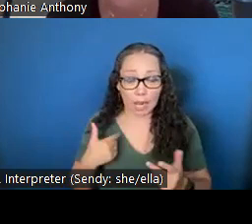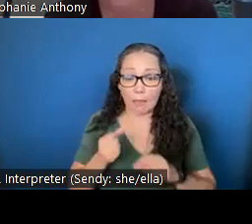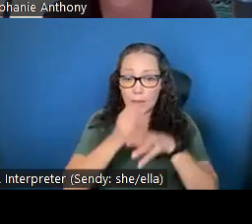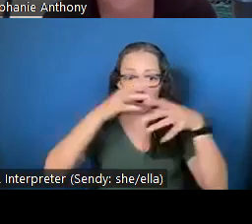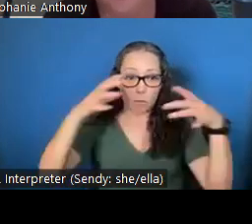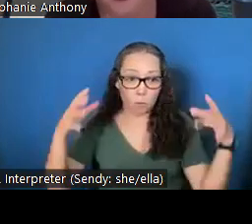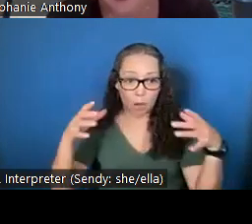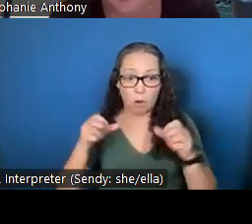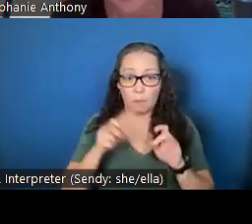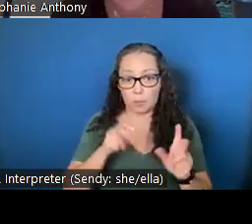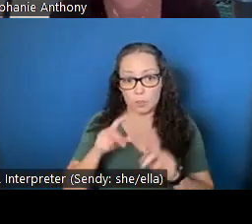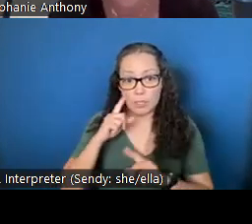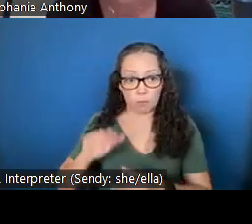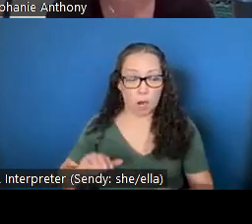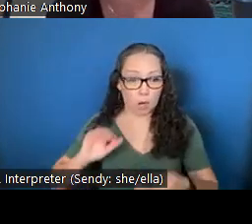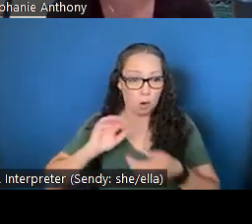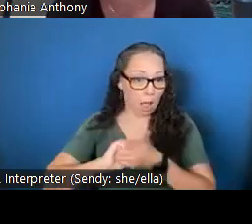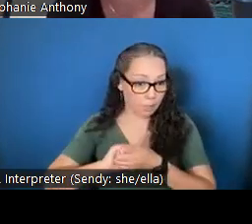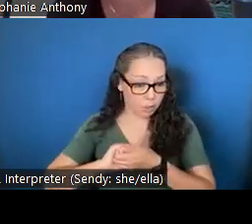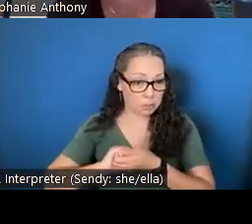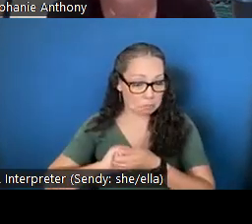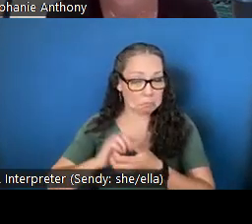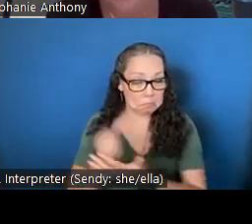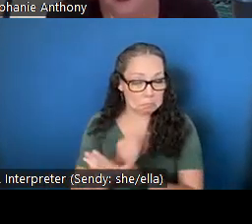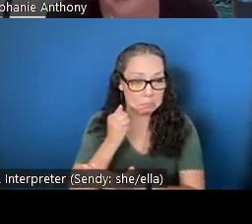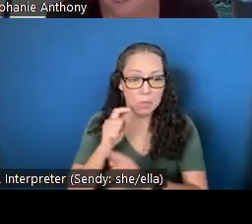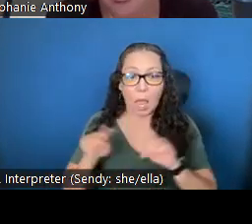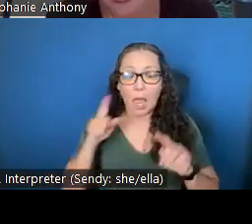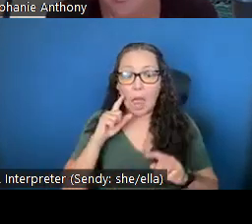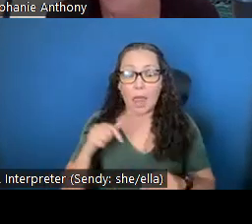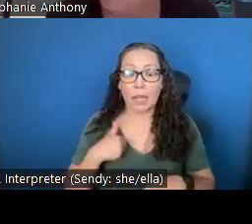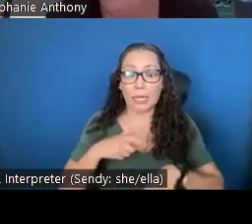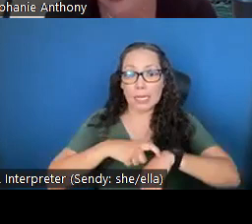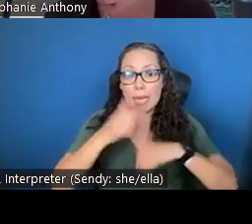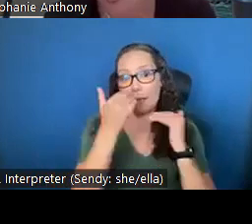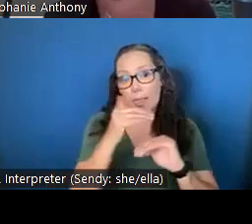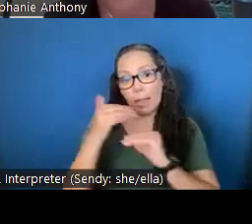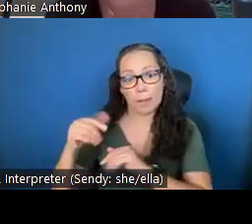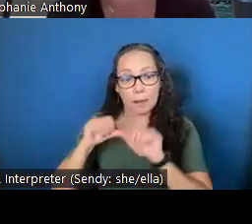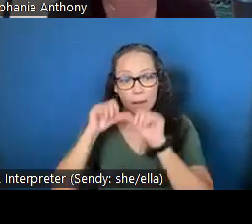for collaboration and then potentially creating a Tim limited or even ongoing if it makes sense